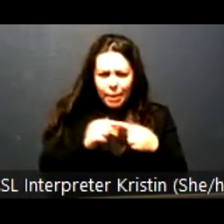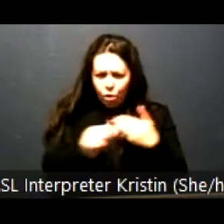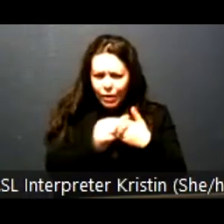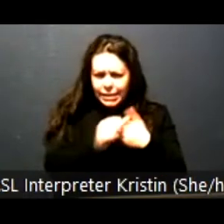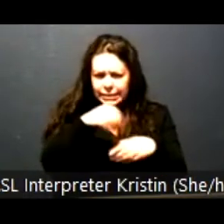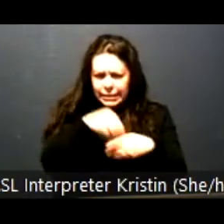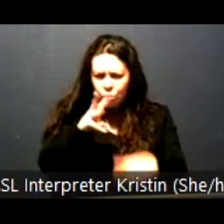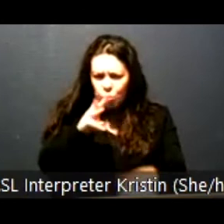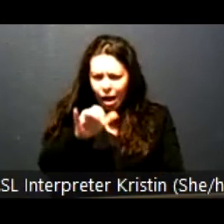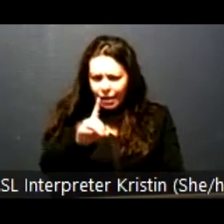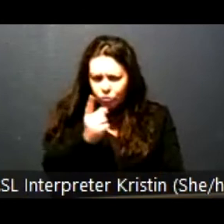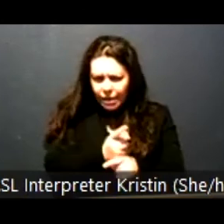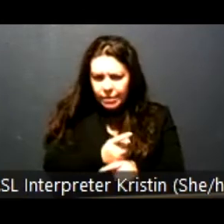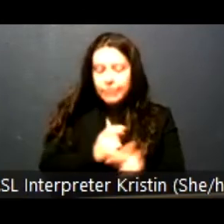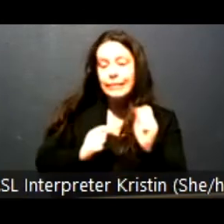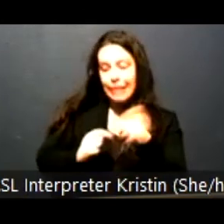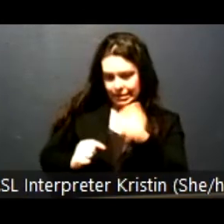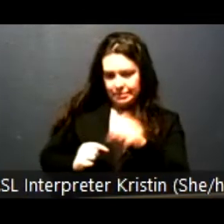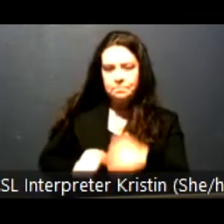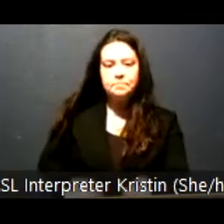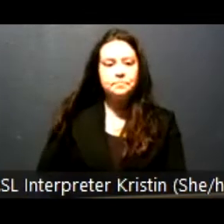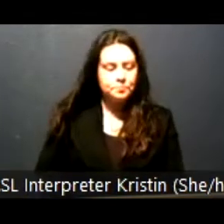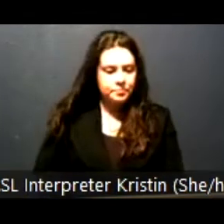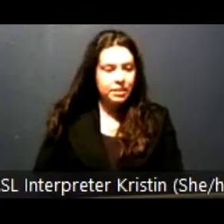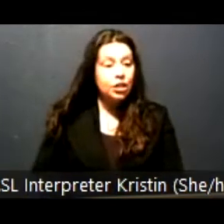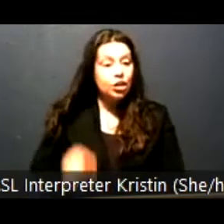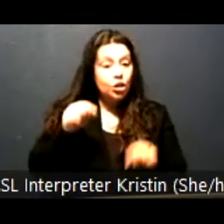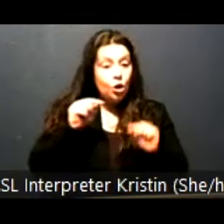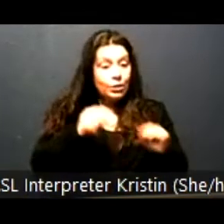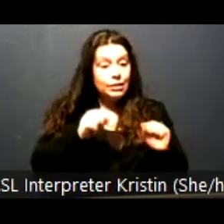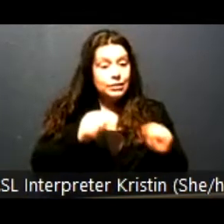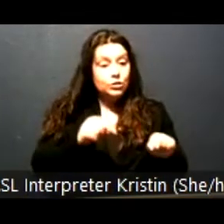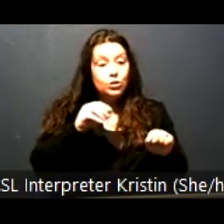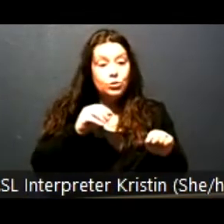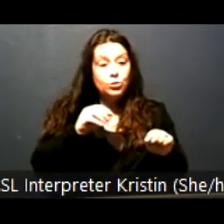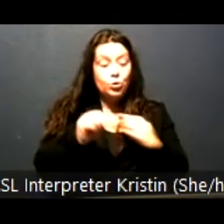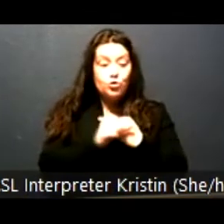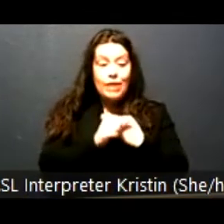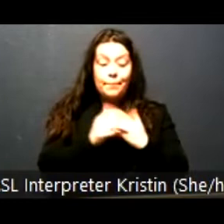Erika: Yes! >>Kayleigh: It's about the threats? Um, so these guys, oil spills is definitely a big one and they tend to